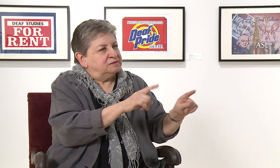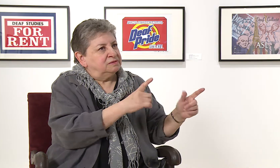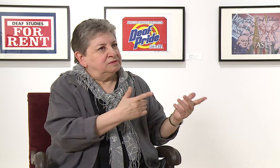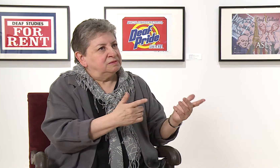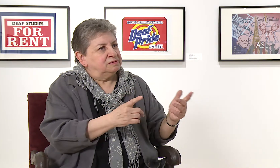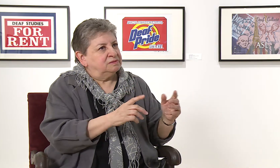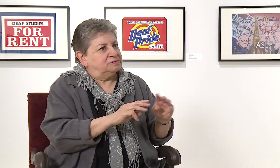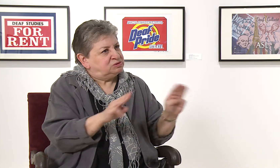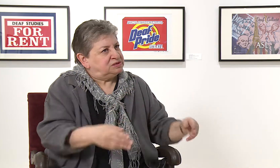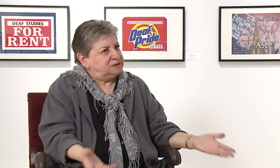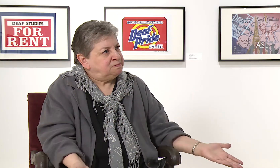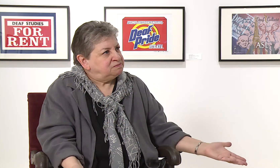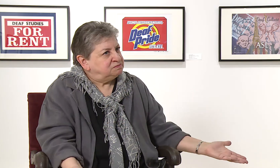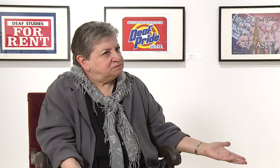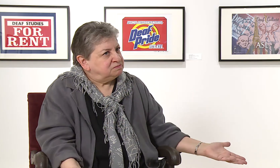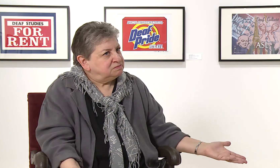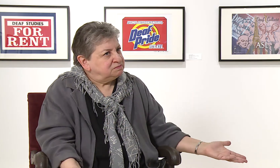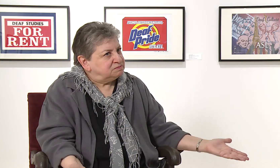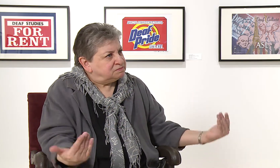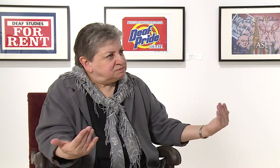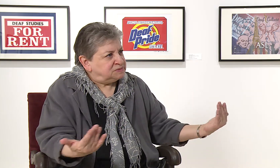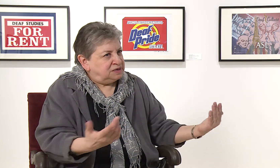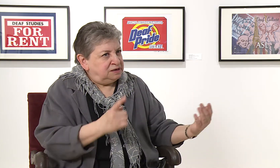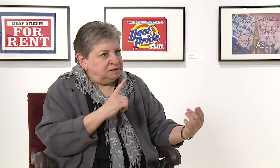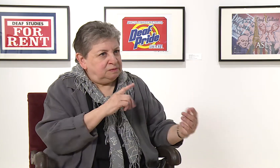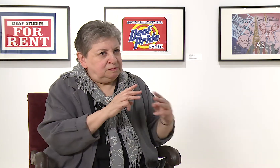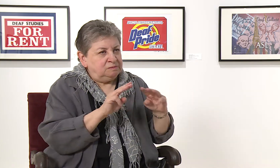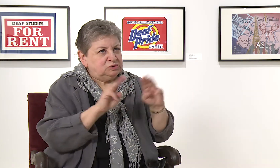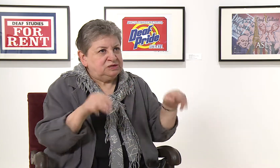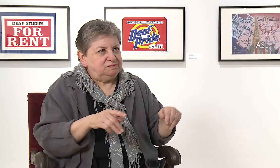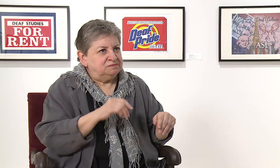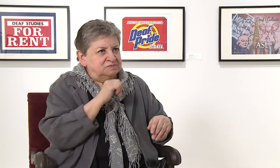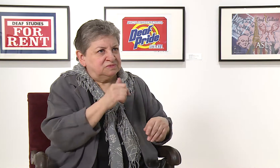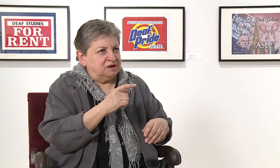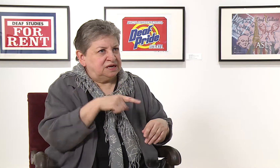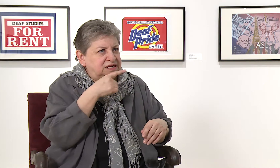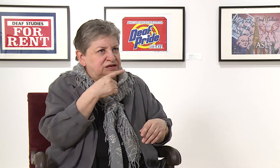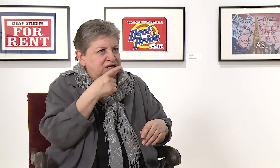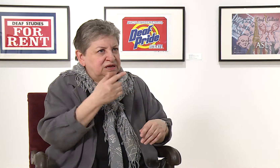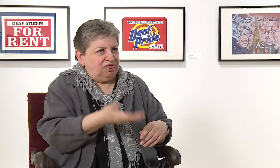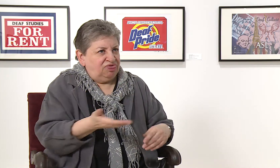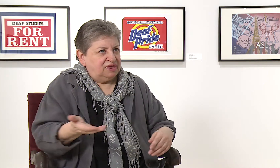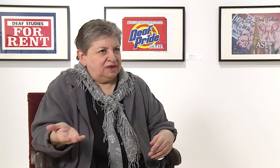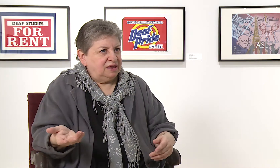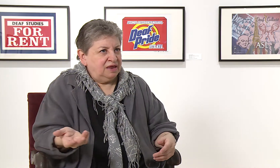different channels to encourage the community to go to museums.